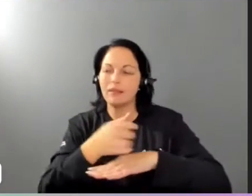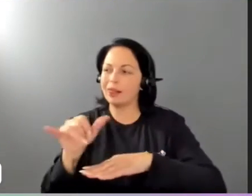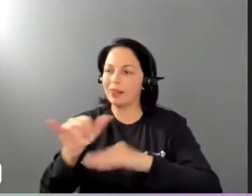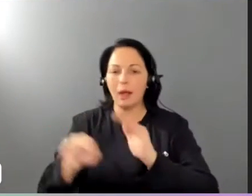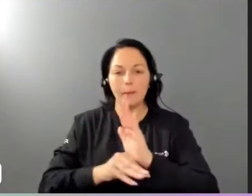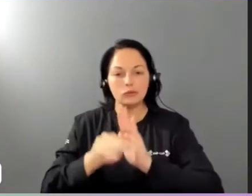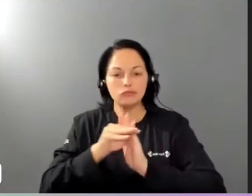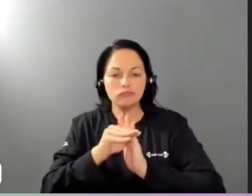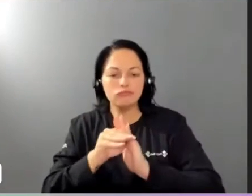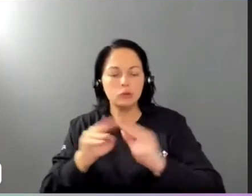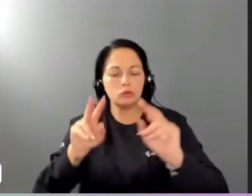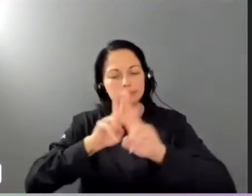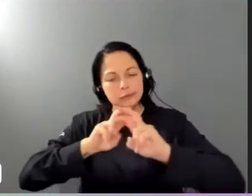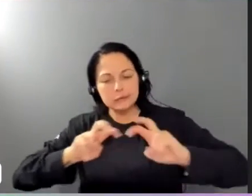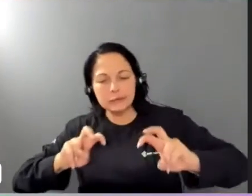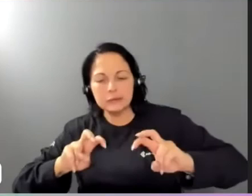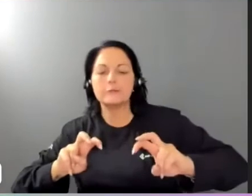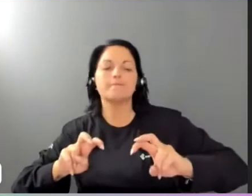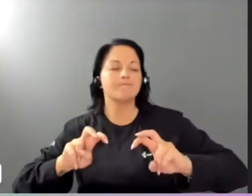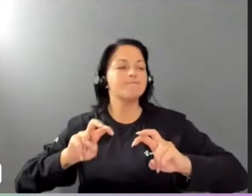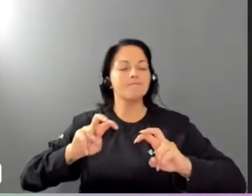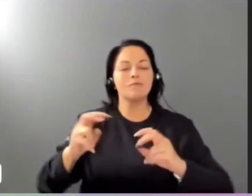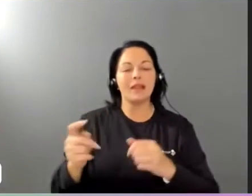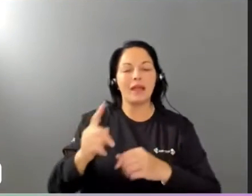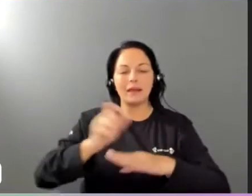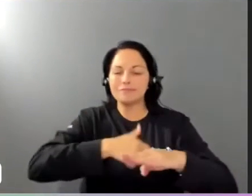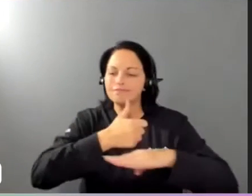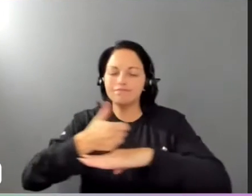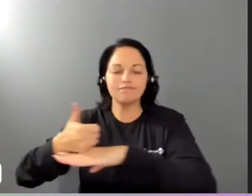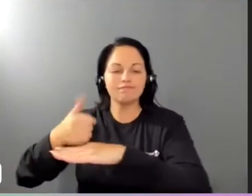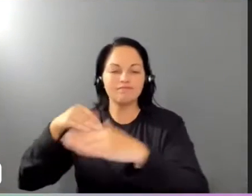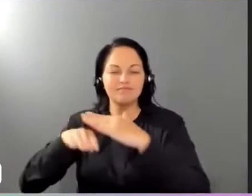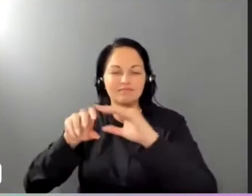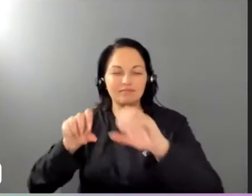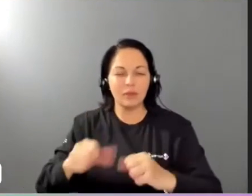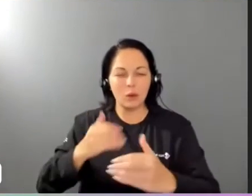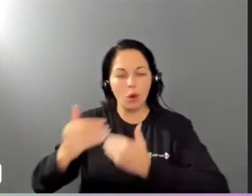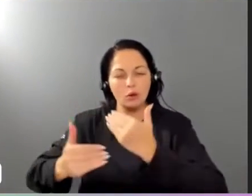is about digging into use how organizations these new tools and frameworks, like maturity